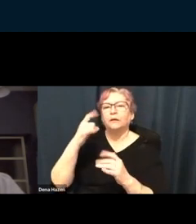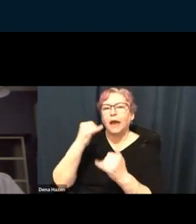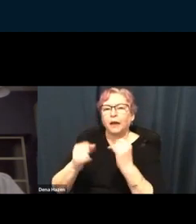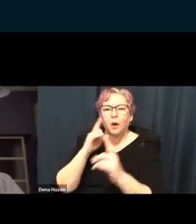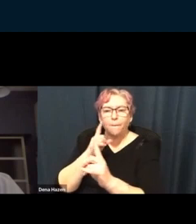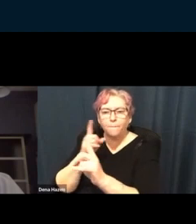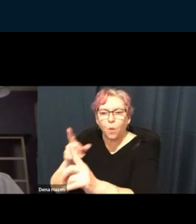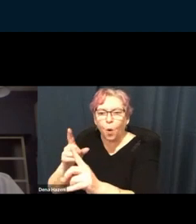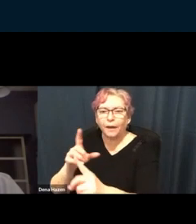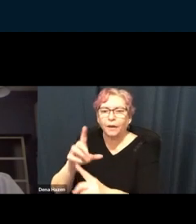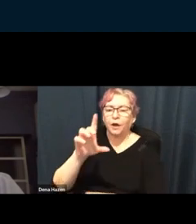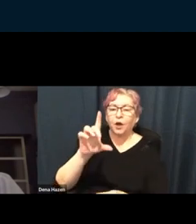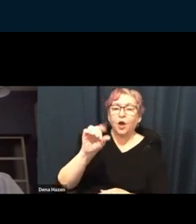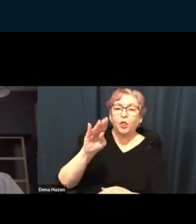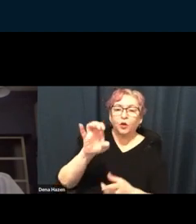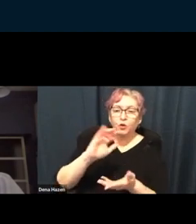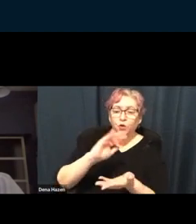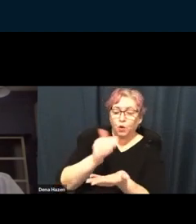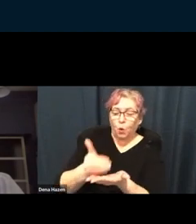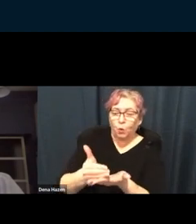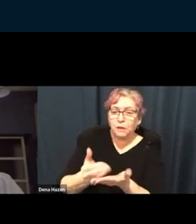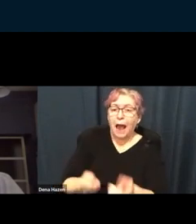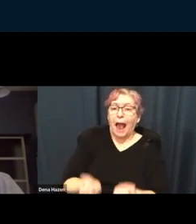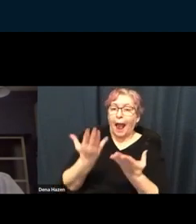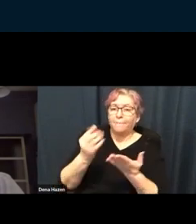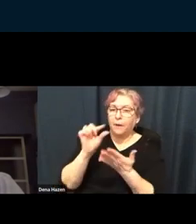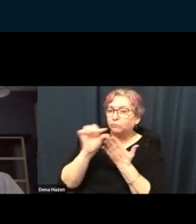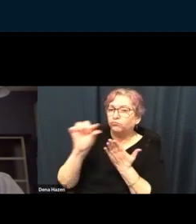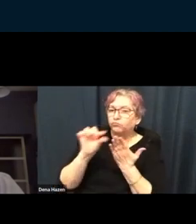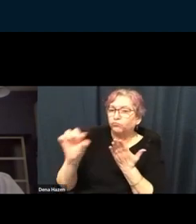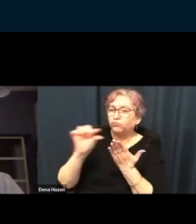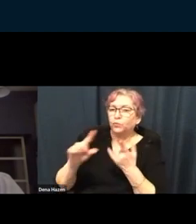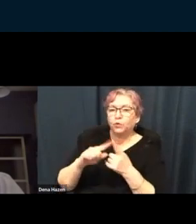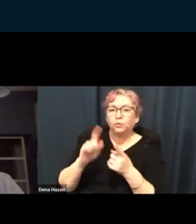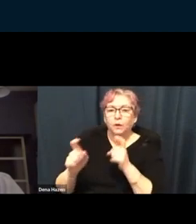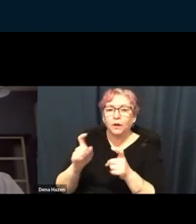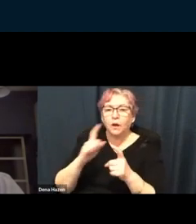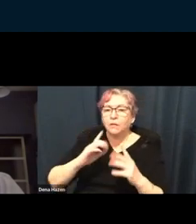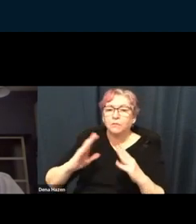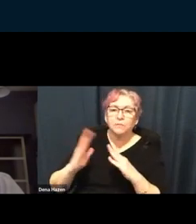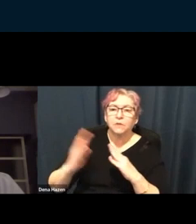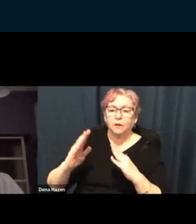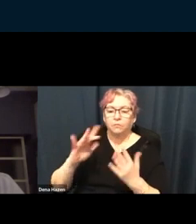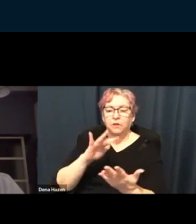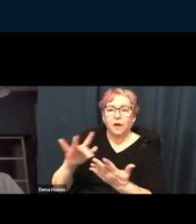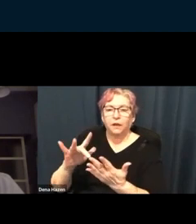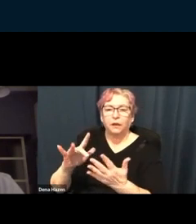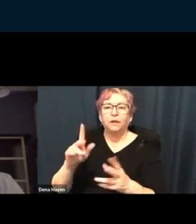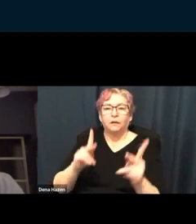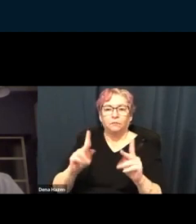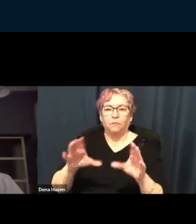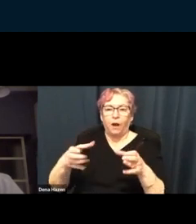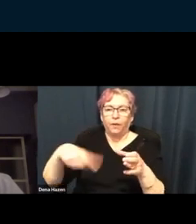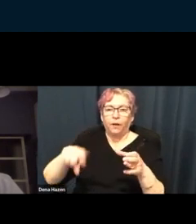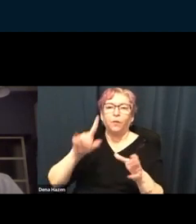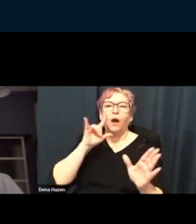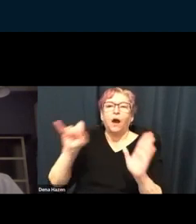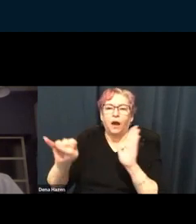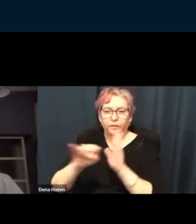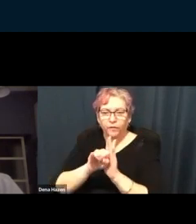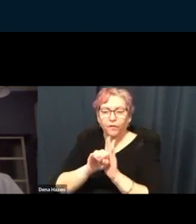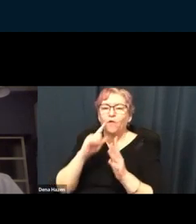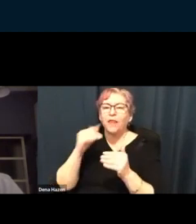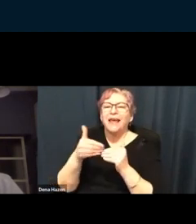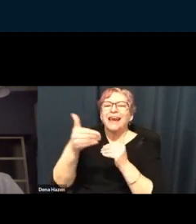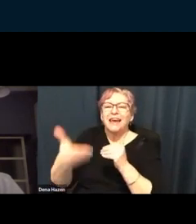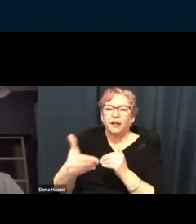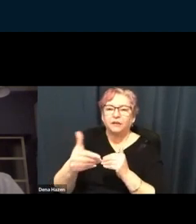the dosing interval to be used, and the optimal study population has been identified for the next trial.